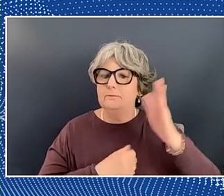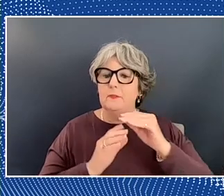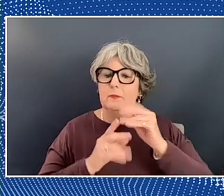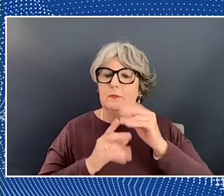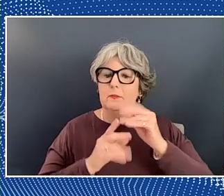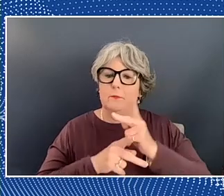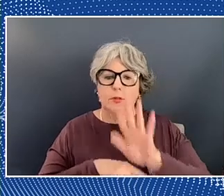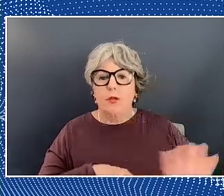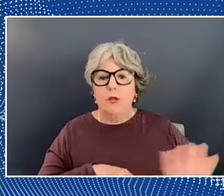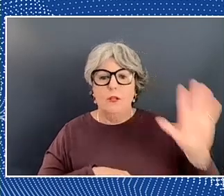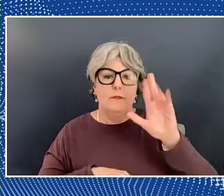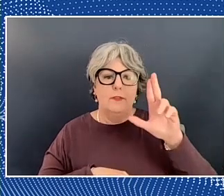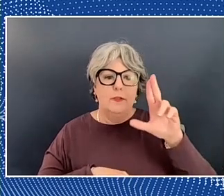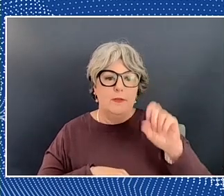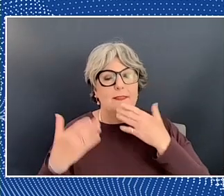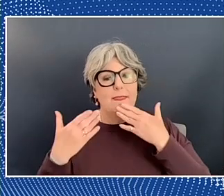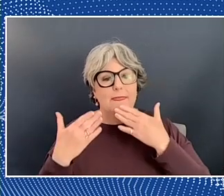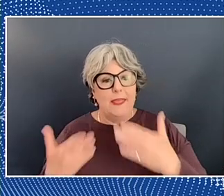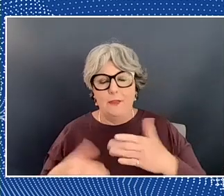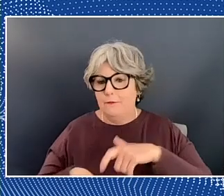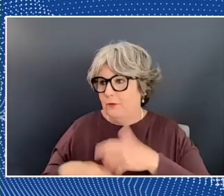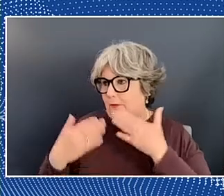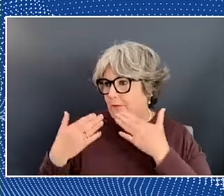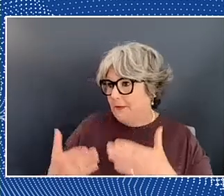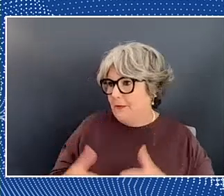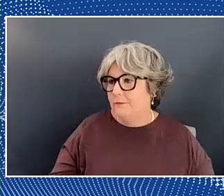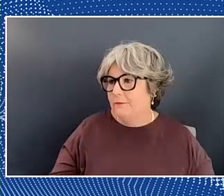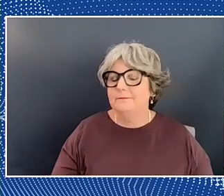Thank you so much for your time. Thank you, Braxton.